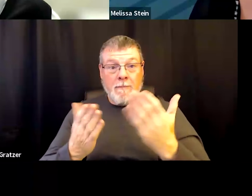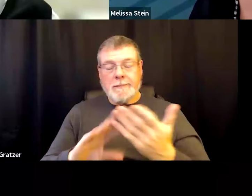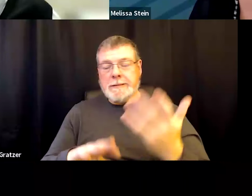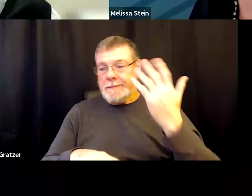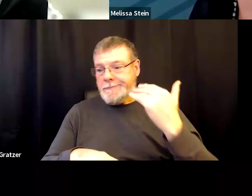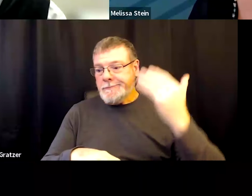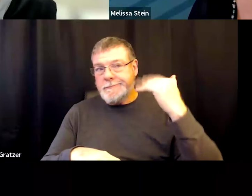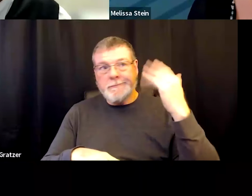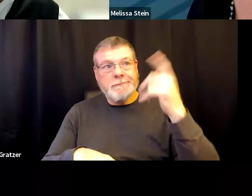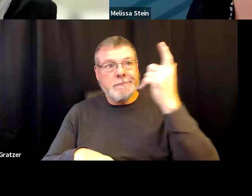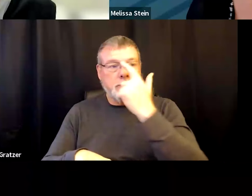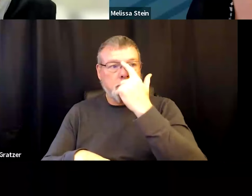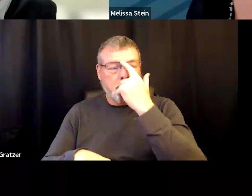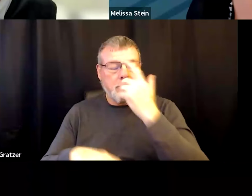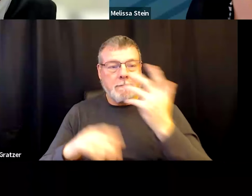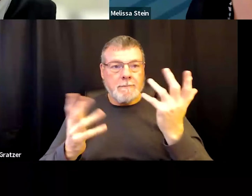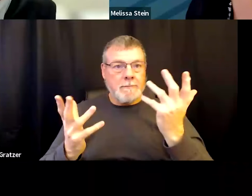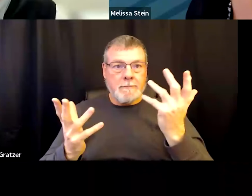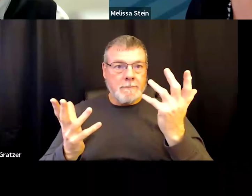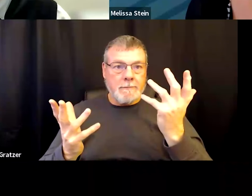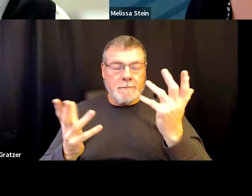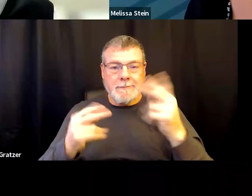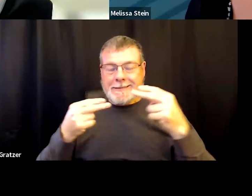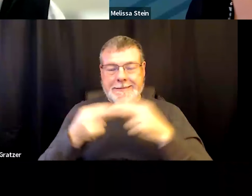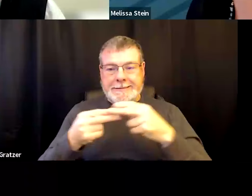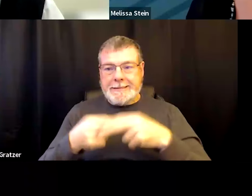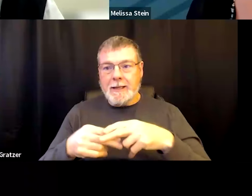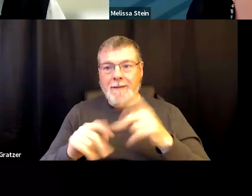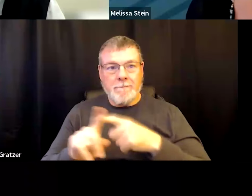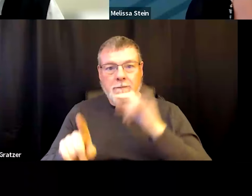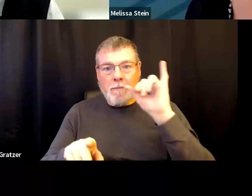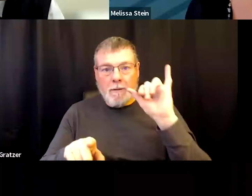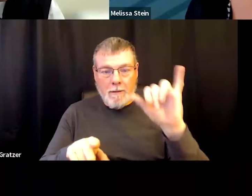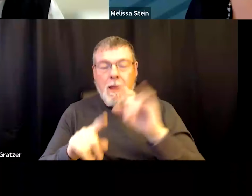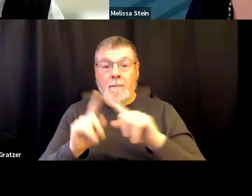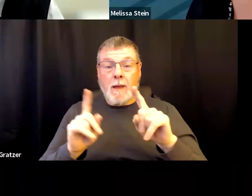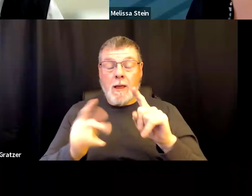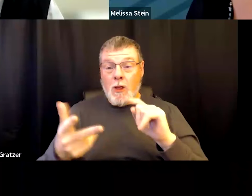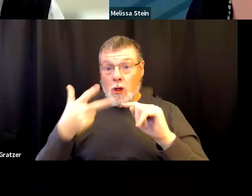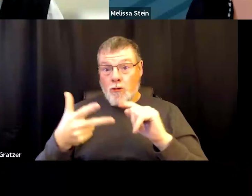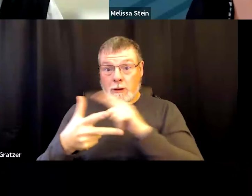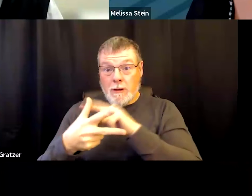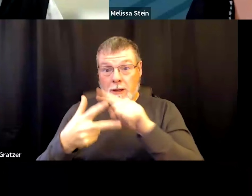I don't know if we can go back and look at the different slides from that, but the three I mentioned are all instruments